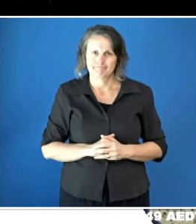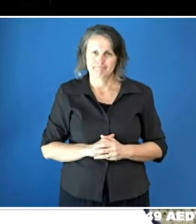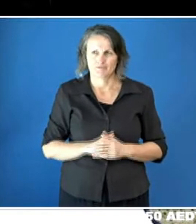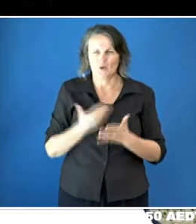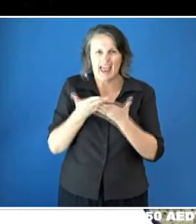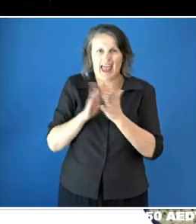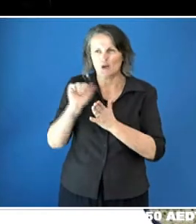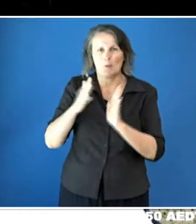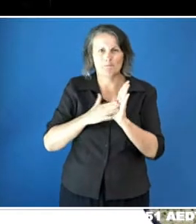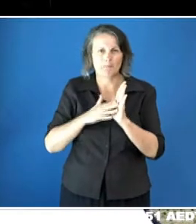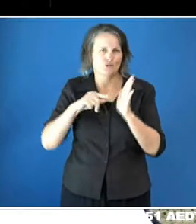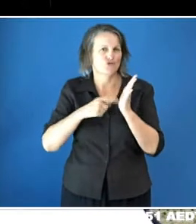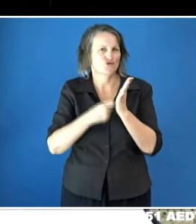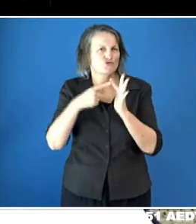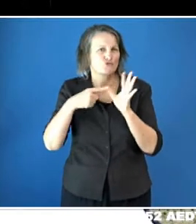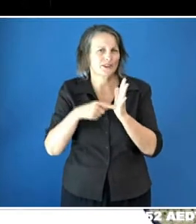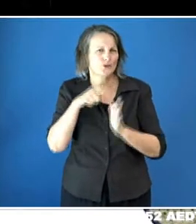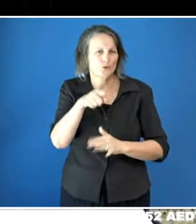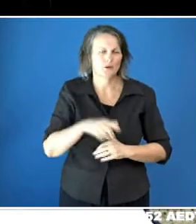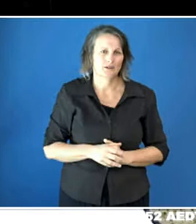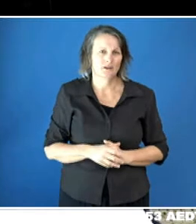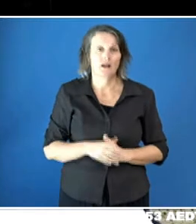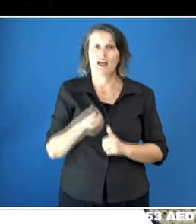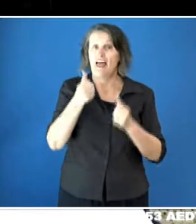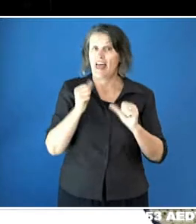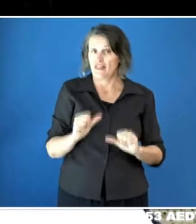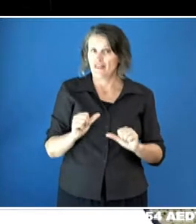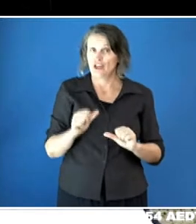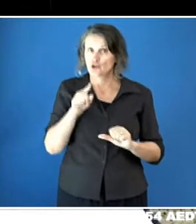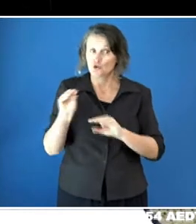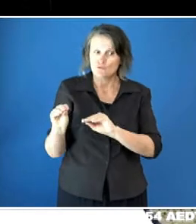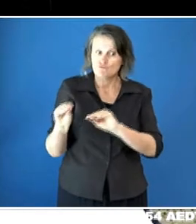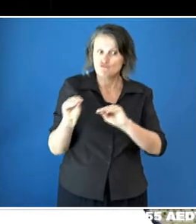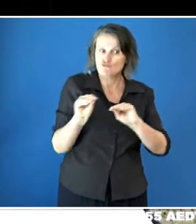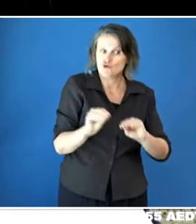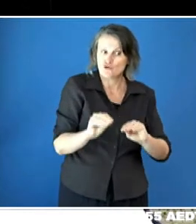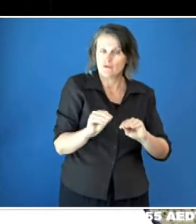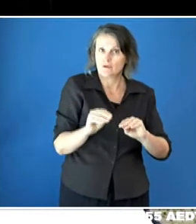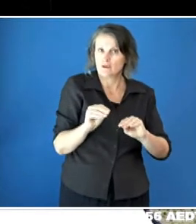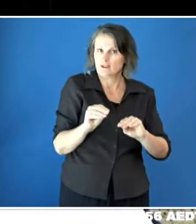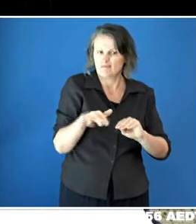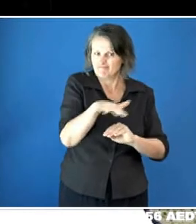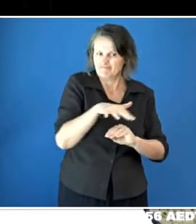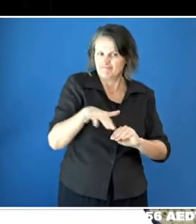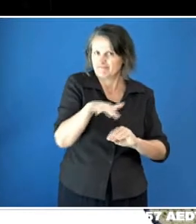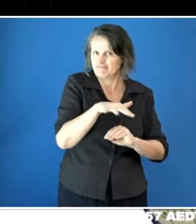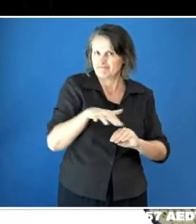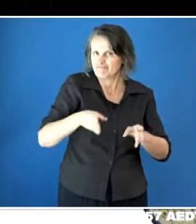Then you moved into a particular place which was for children with disability in Adelaide.